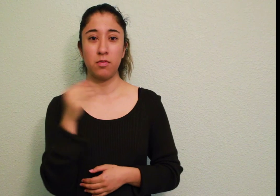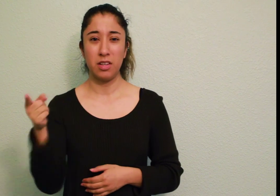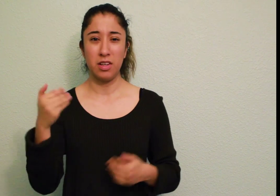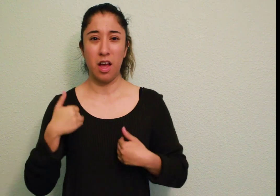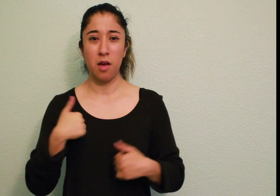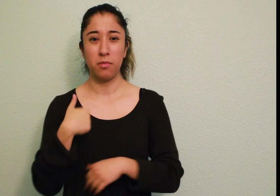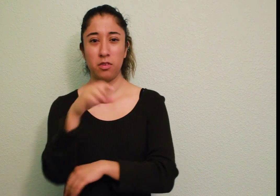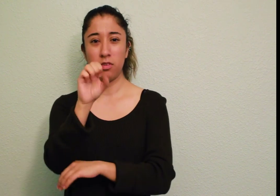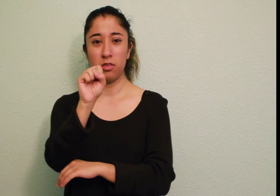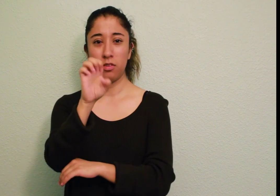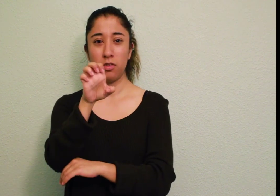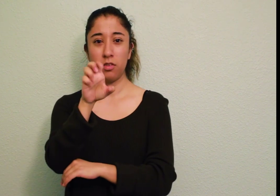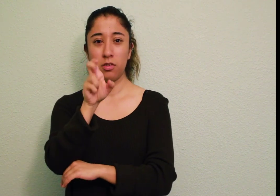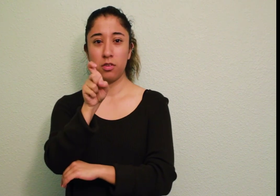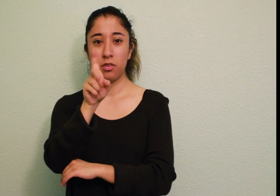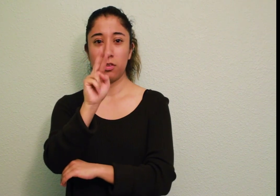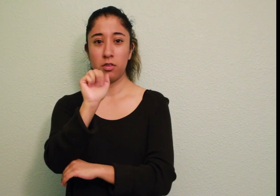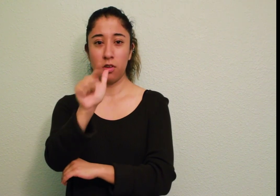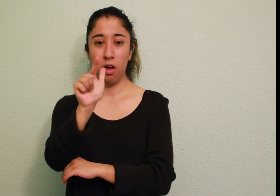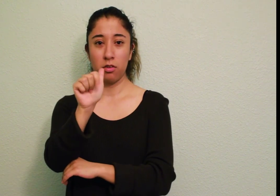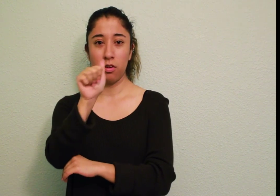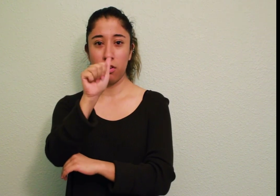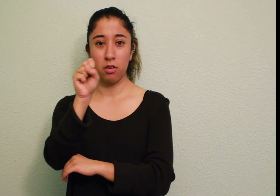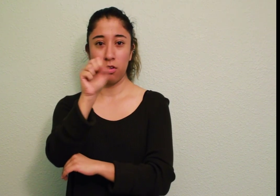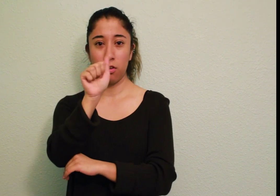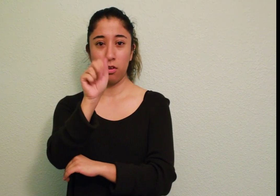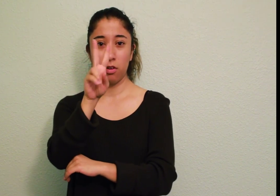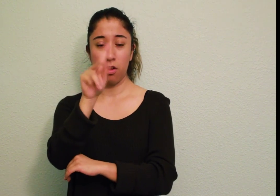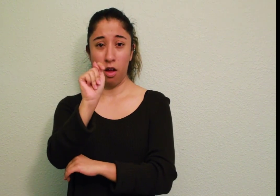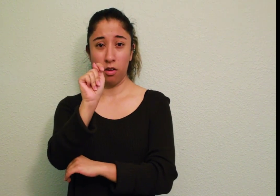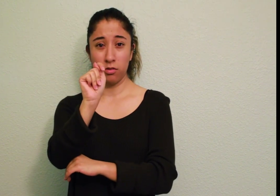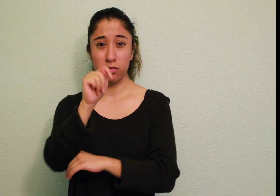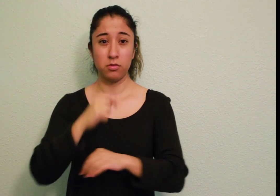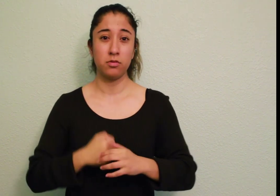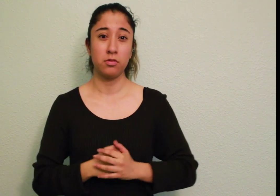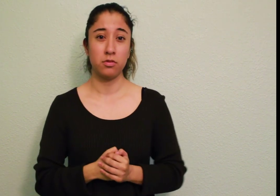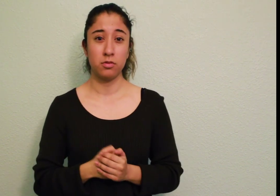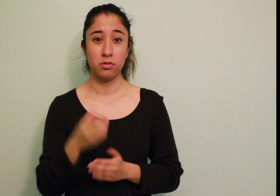and has yet to define what he did to me as sexual assault,